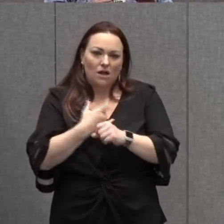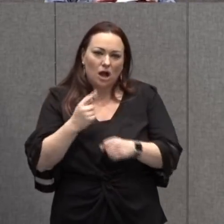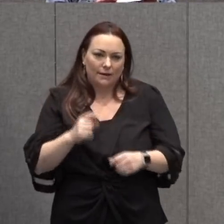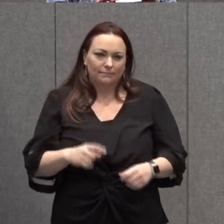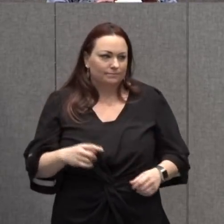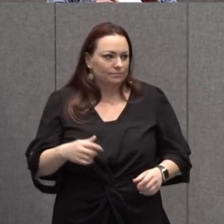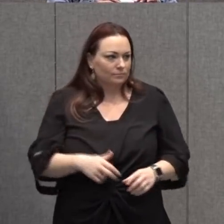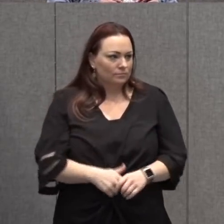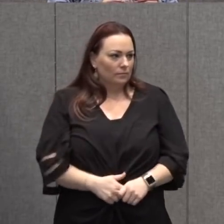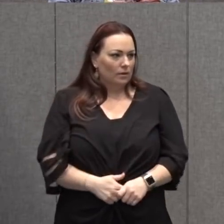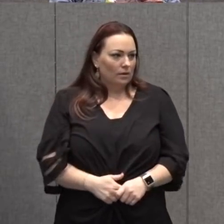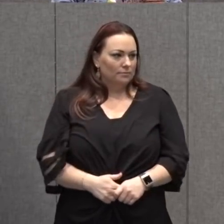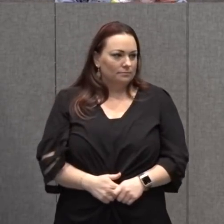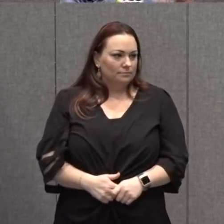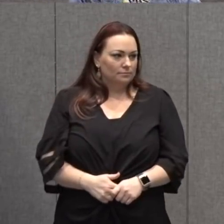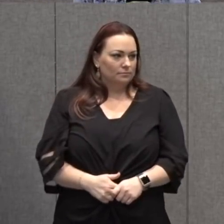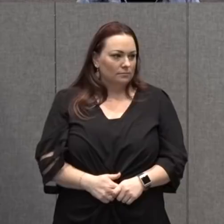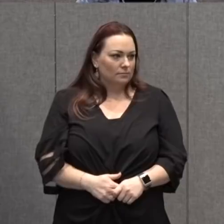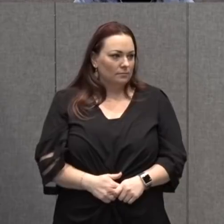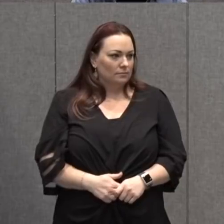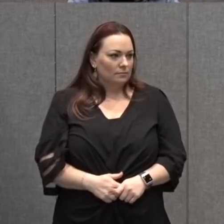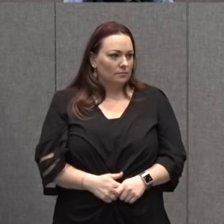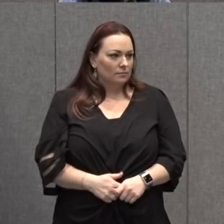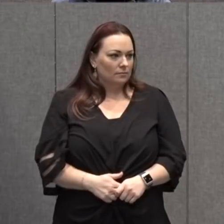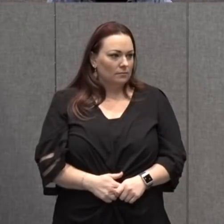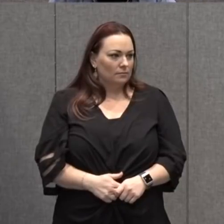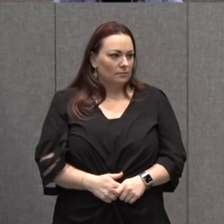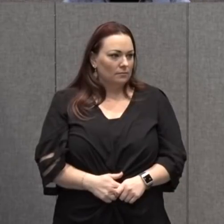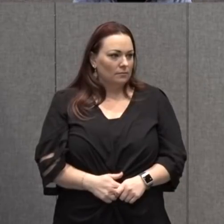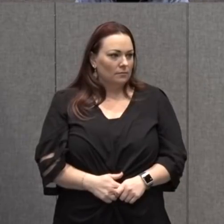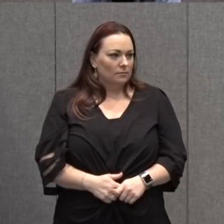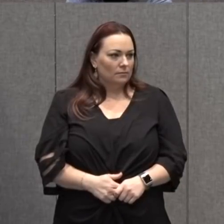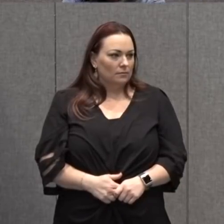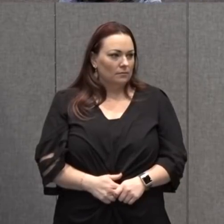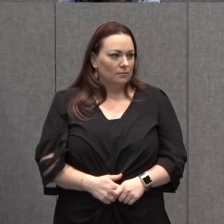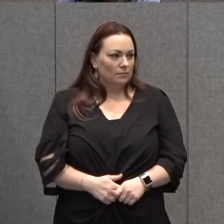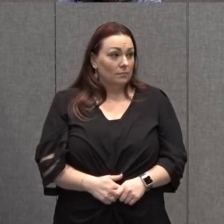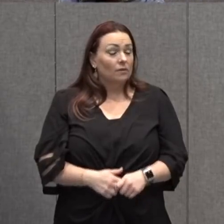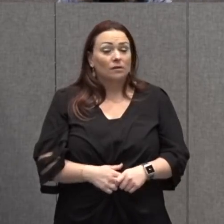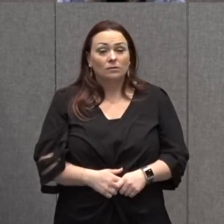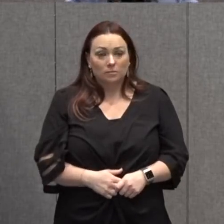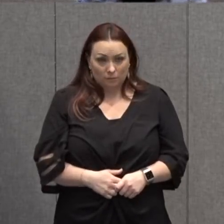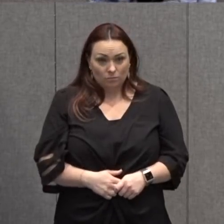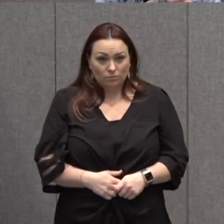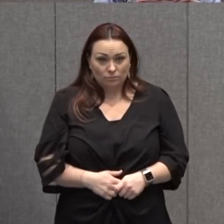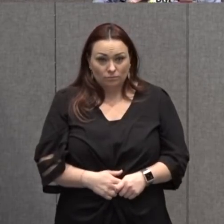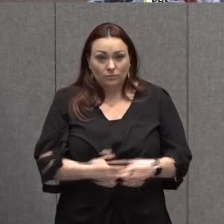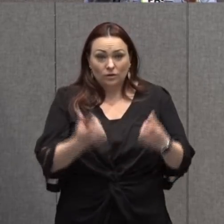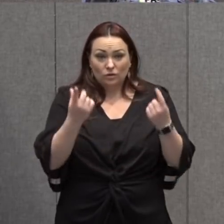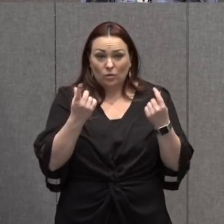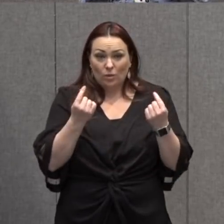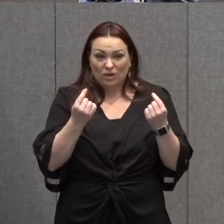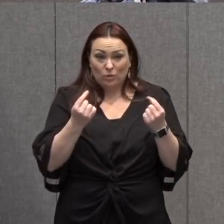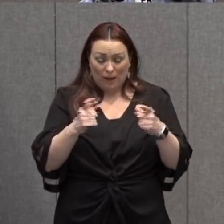So what we're gonna do is, we put, we're gonna draw from these different cards that I've made